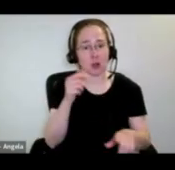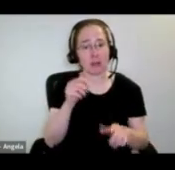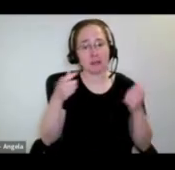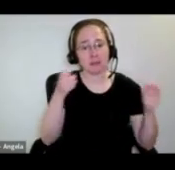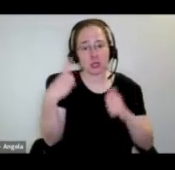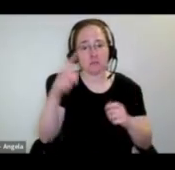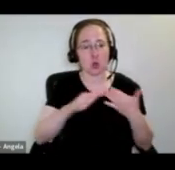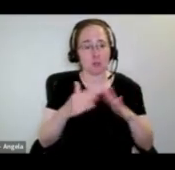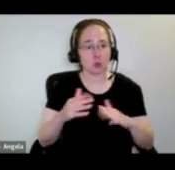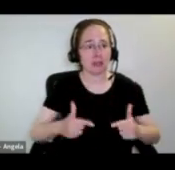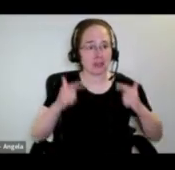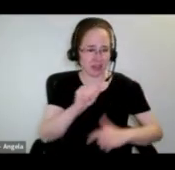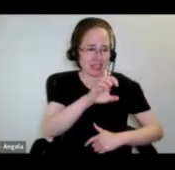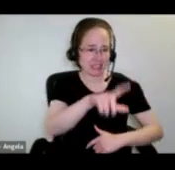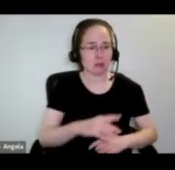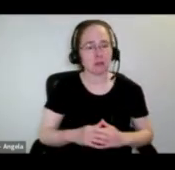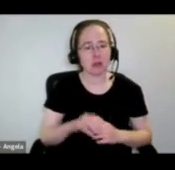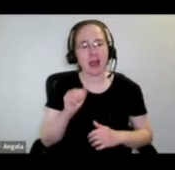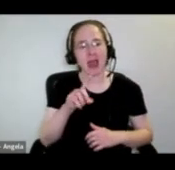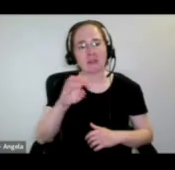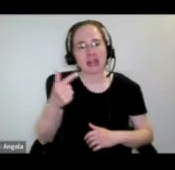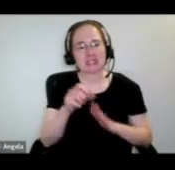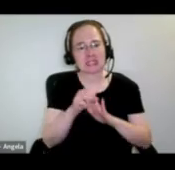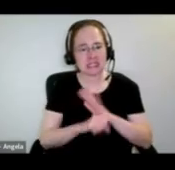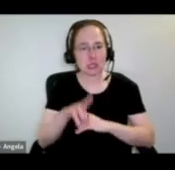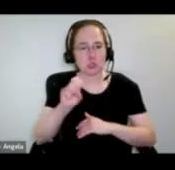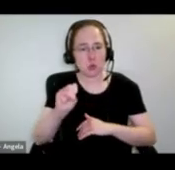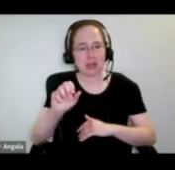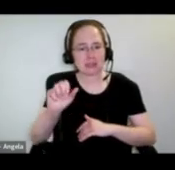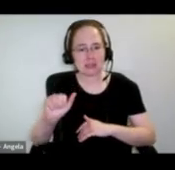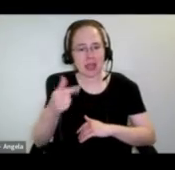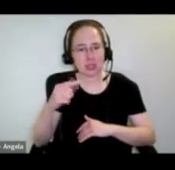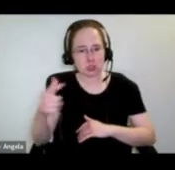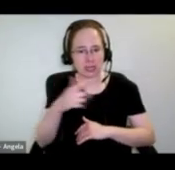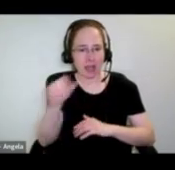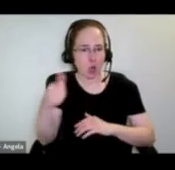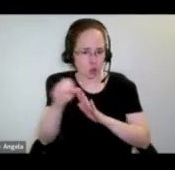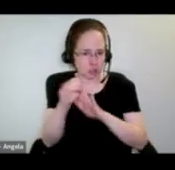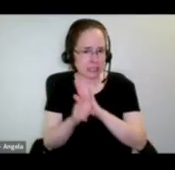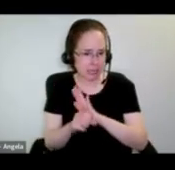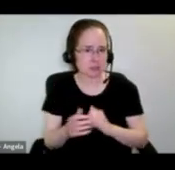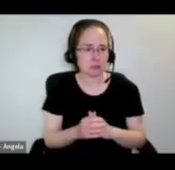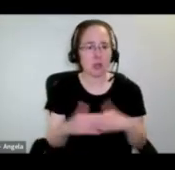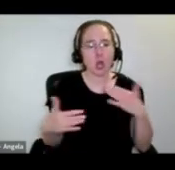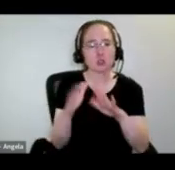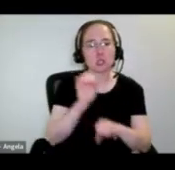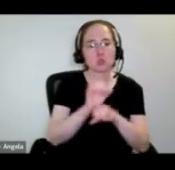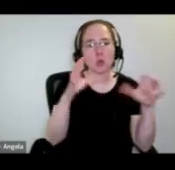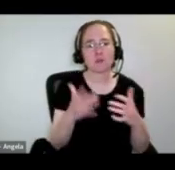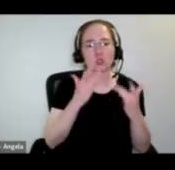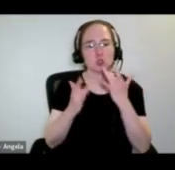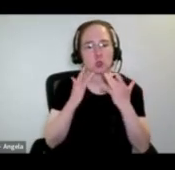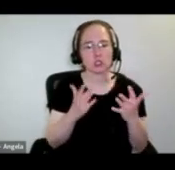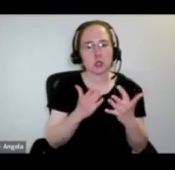David Watkins: Adopt best practice guidelines from the Administration for Community Living, Advancing States, USA Aging, and other states.